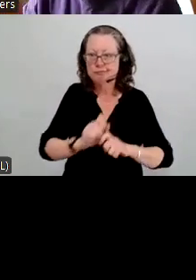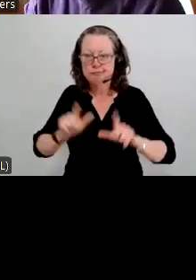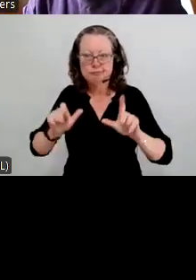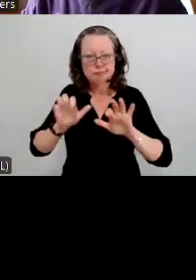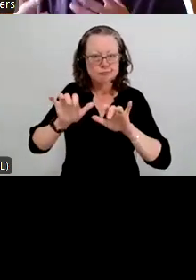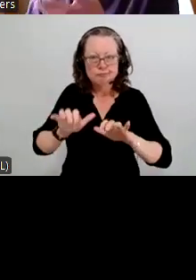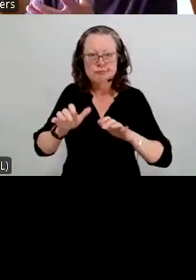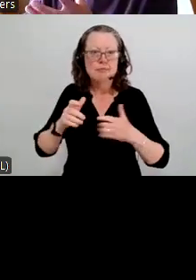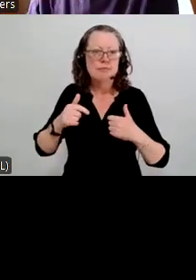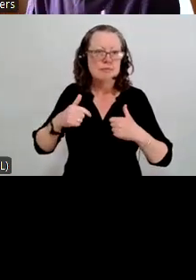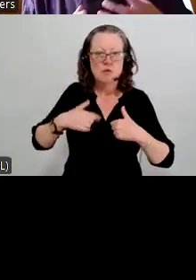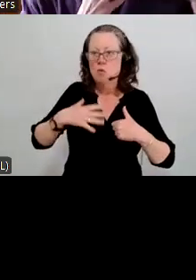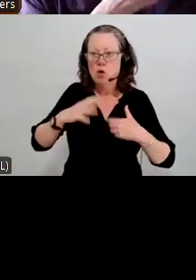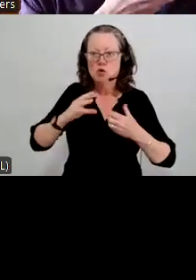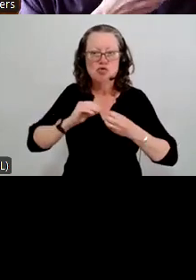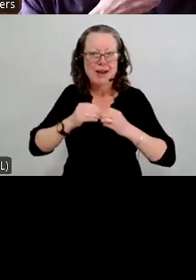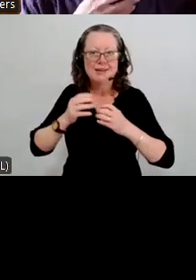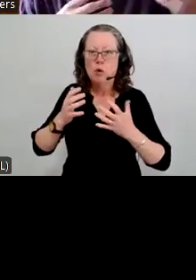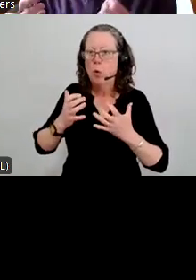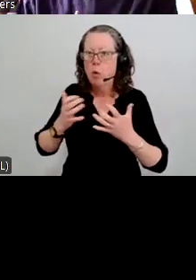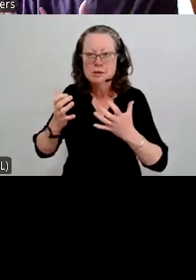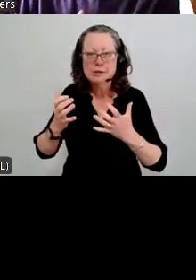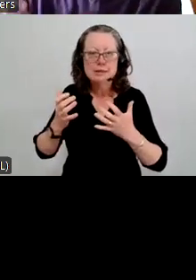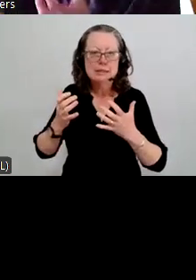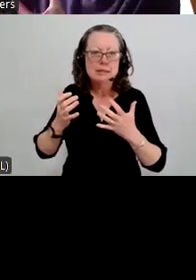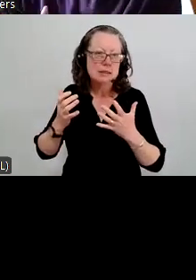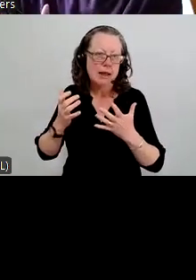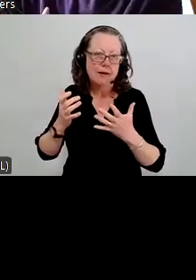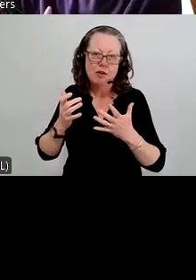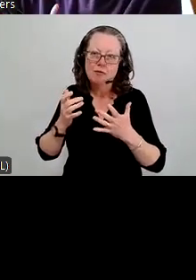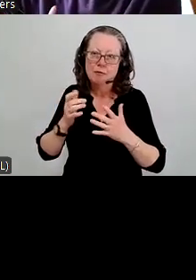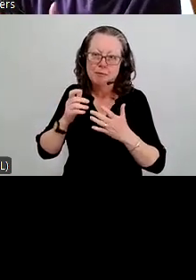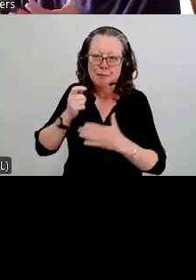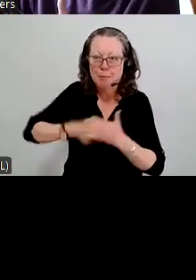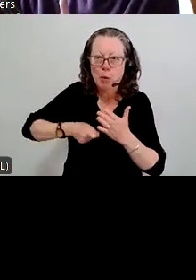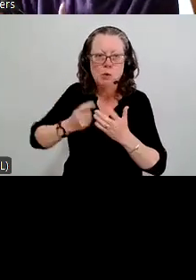and then we're going to use that to target new audiences, or we're going to retarget those people.